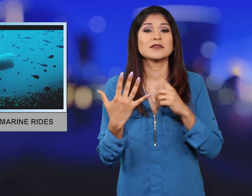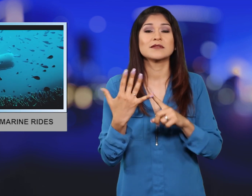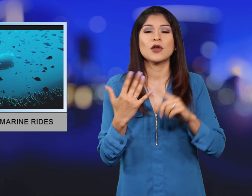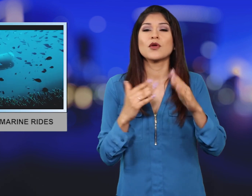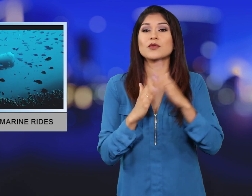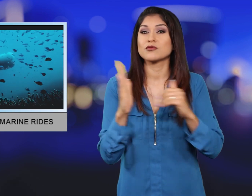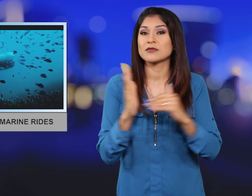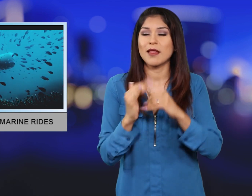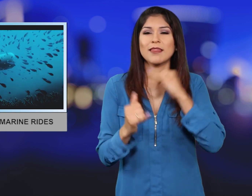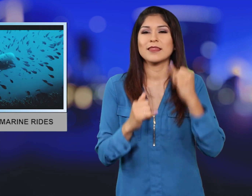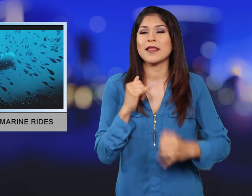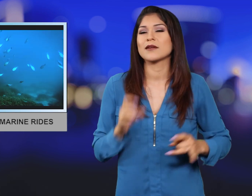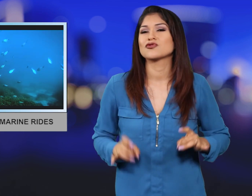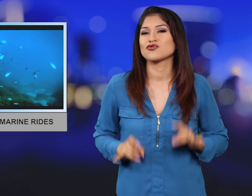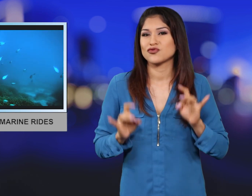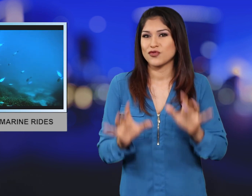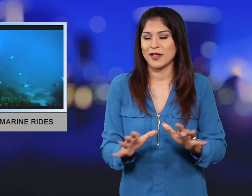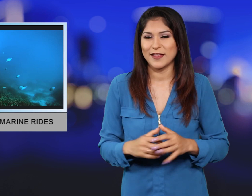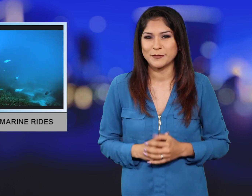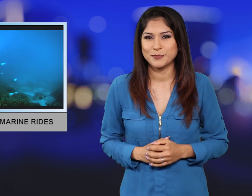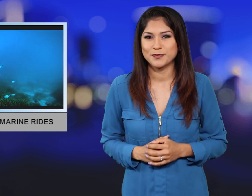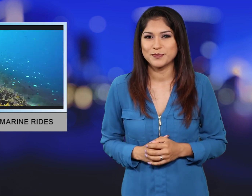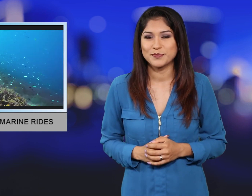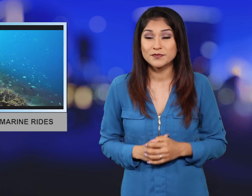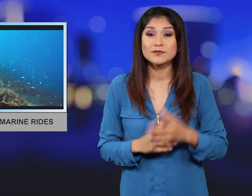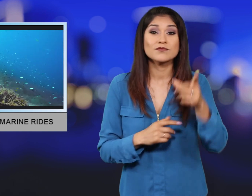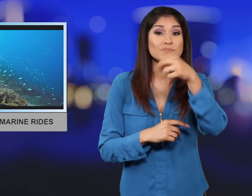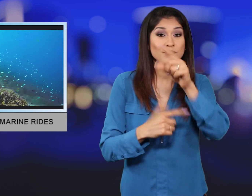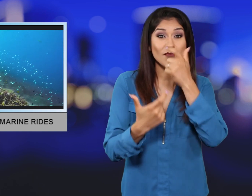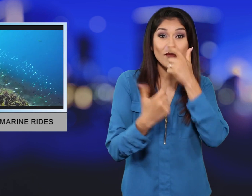and Australia.